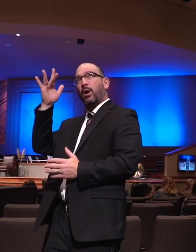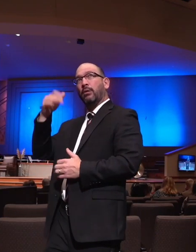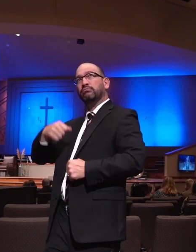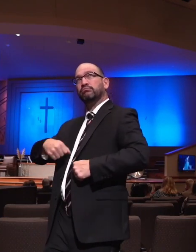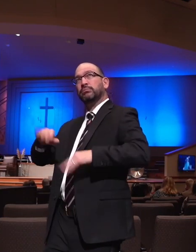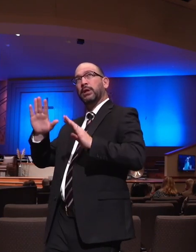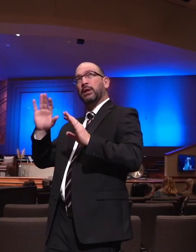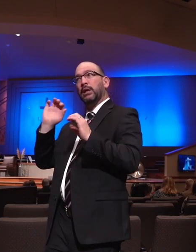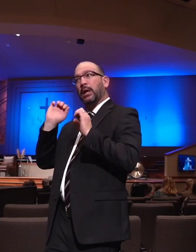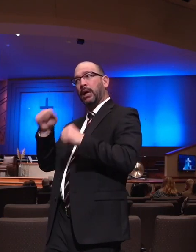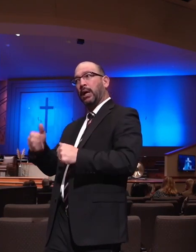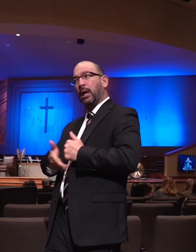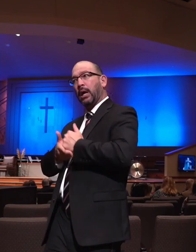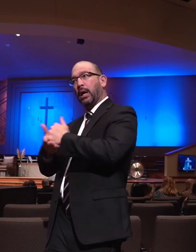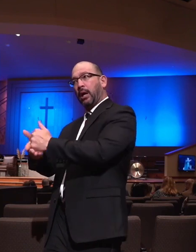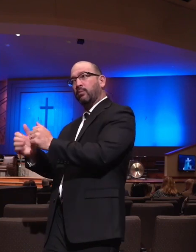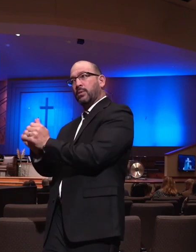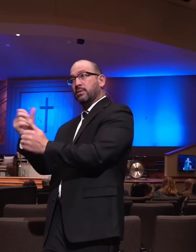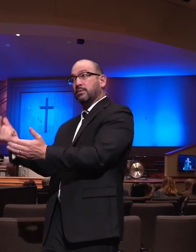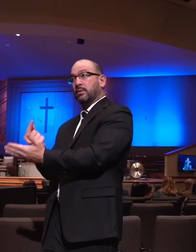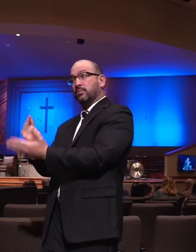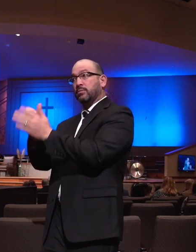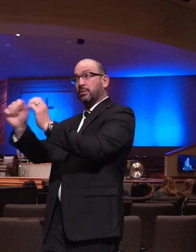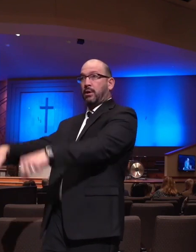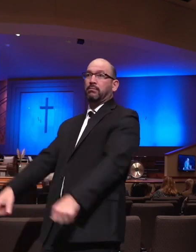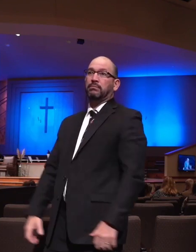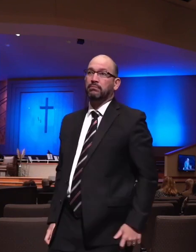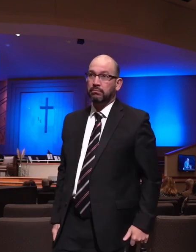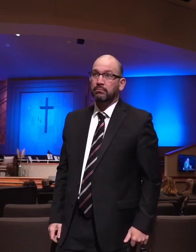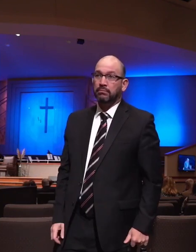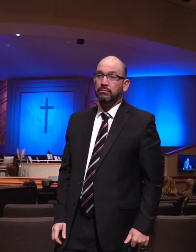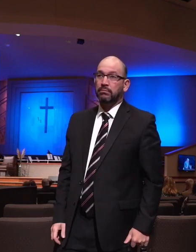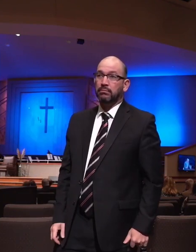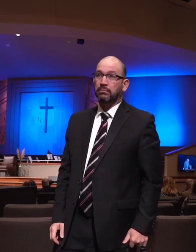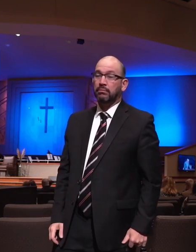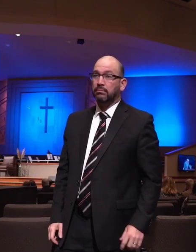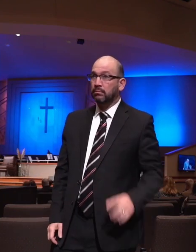able to plant a Gospel seed in that need well I got to tell you what she jumps on